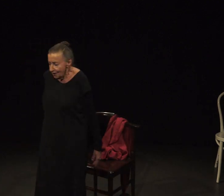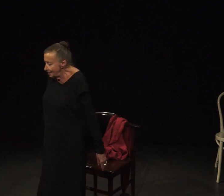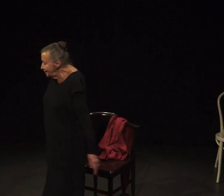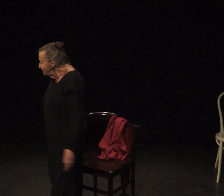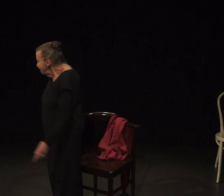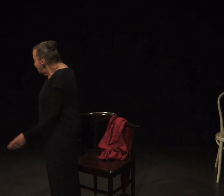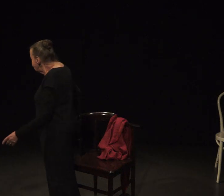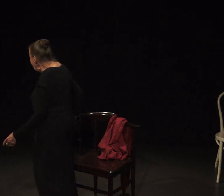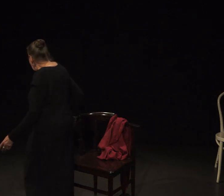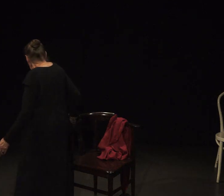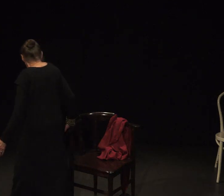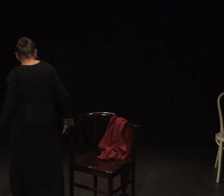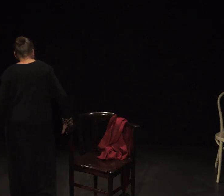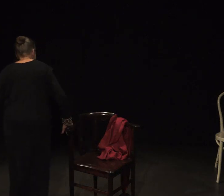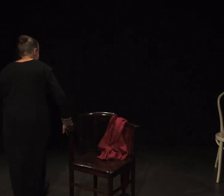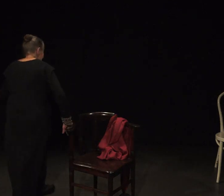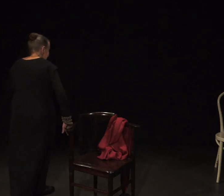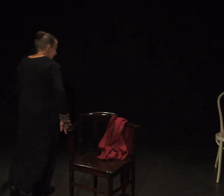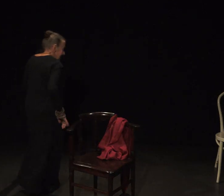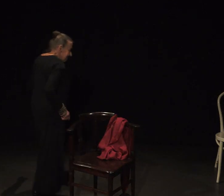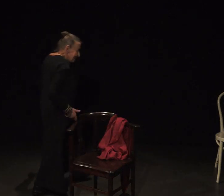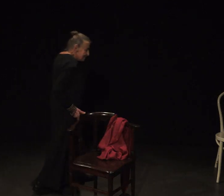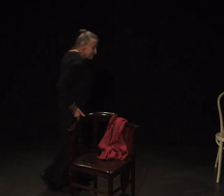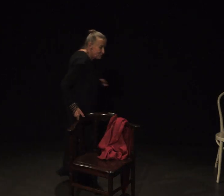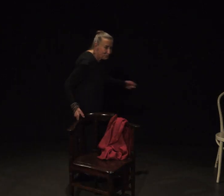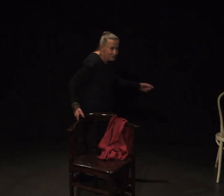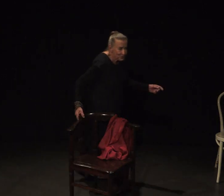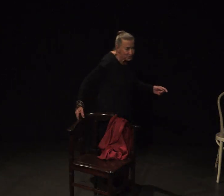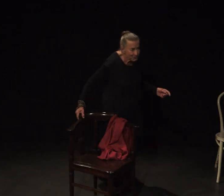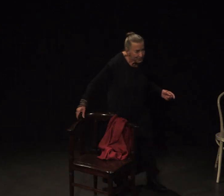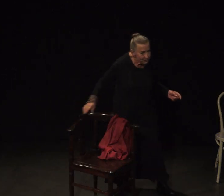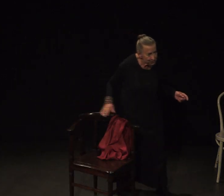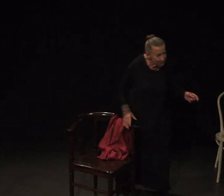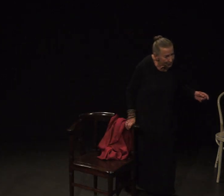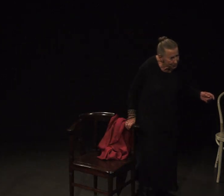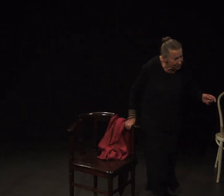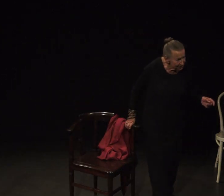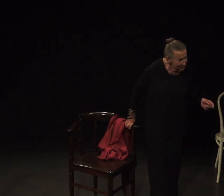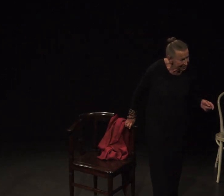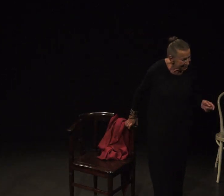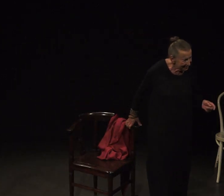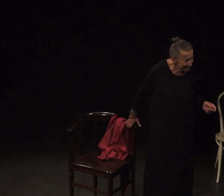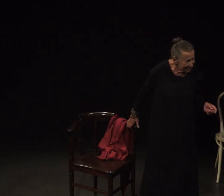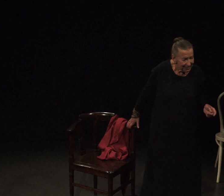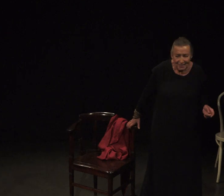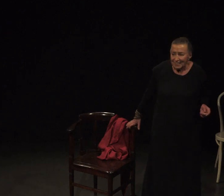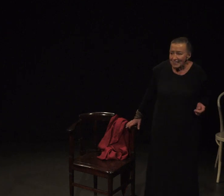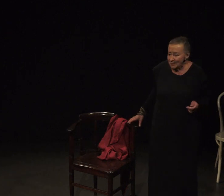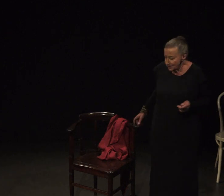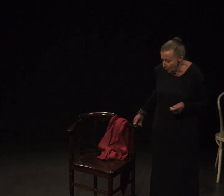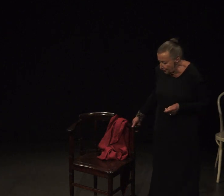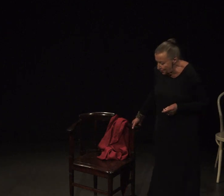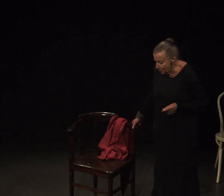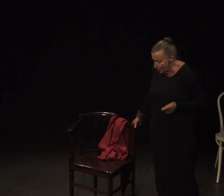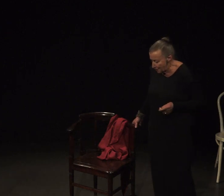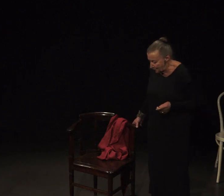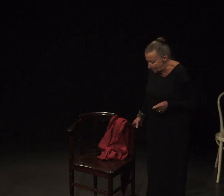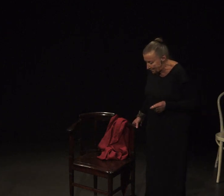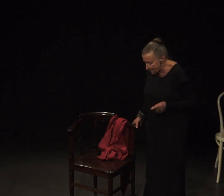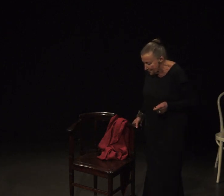came in with Tadeusz, and Zosia on his arm. "Zosia,